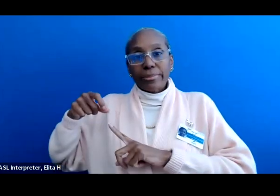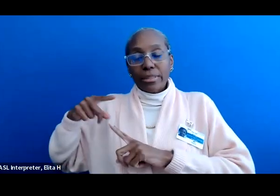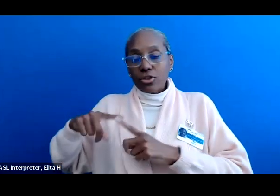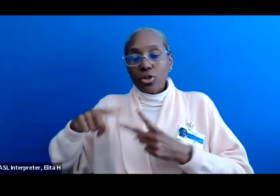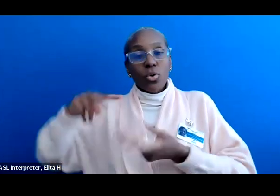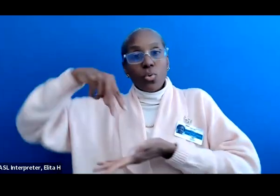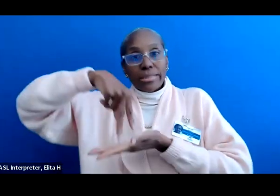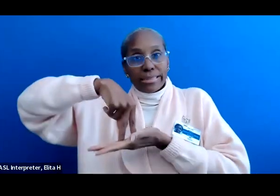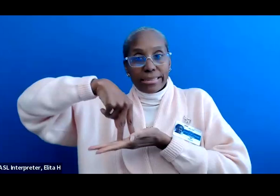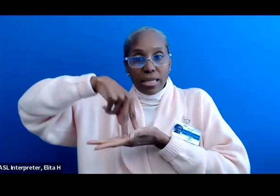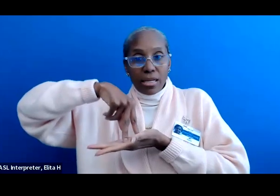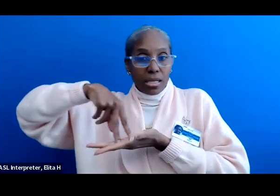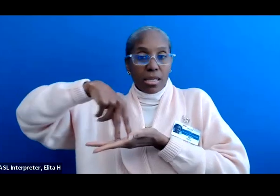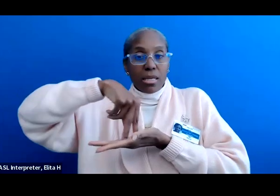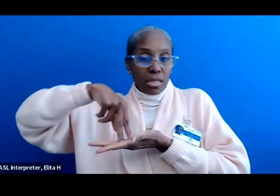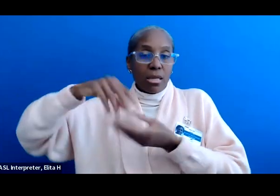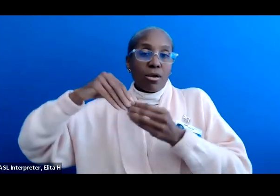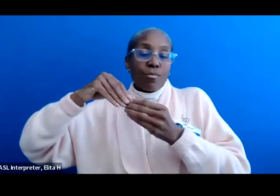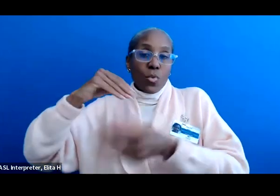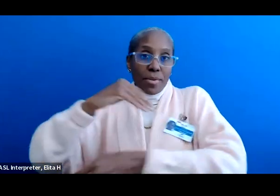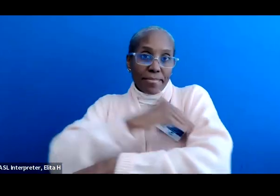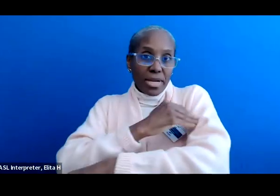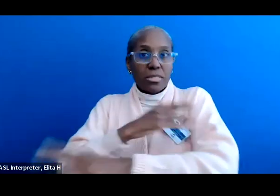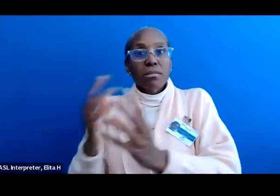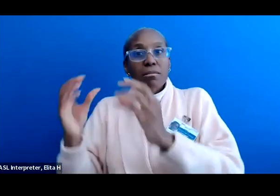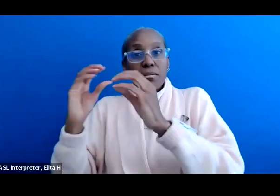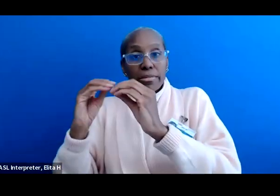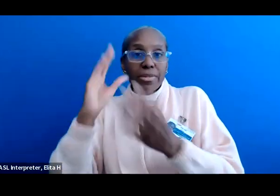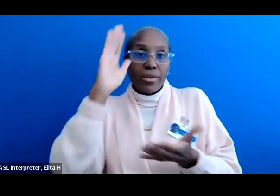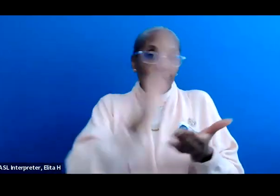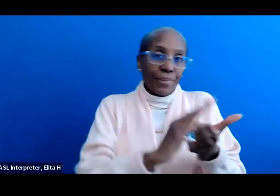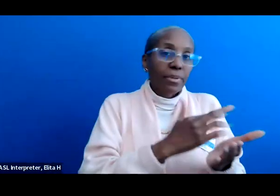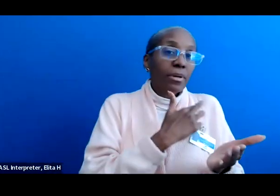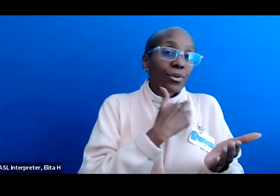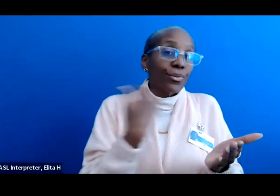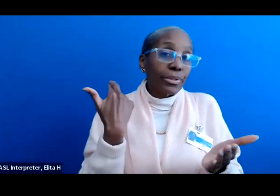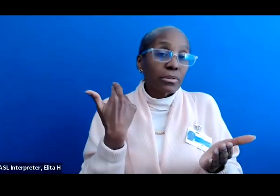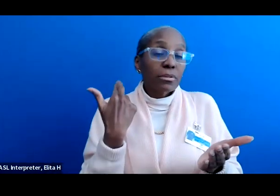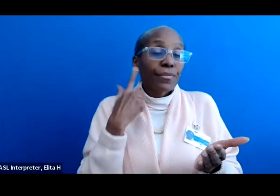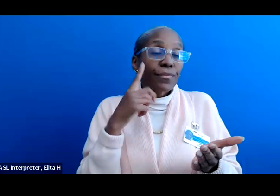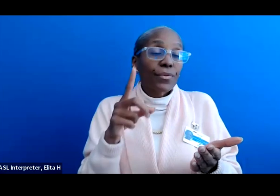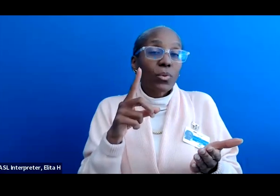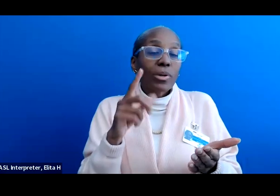The more muscles you have, the less risk you have of skin breakdown,